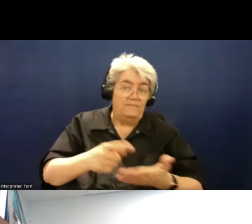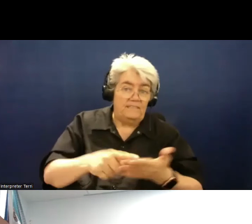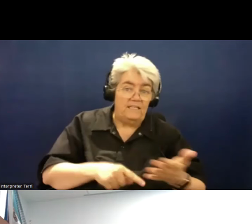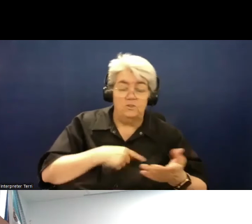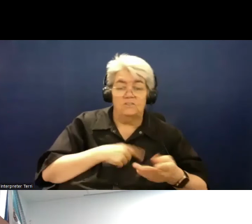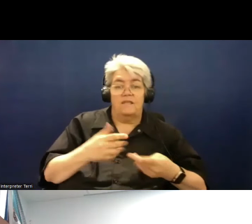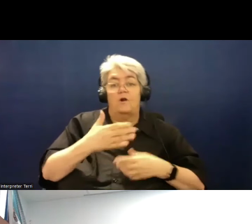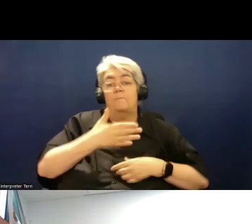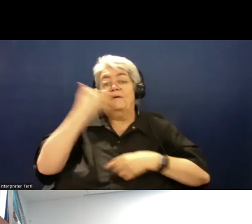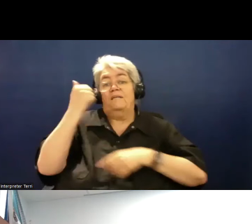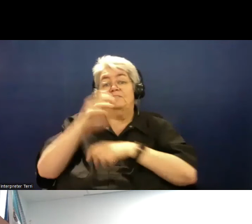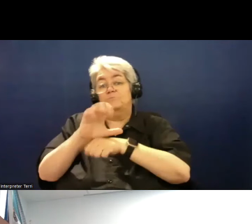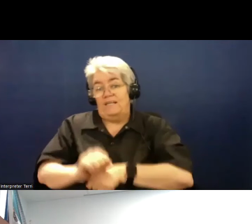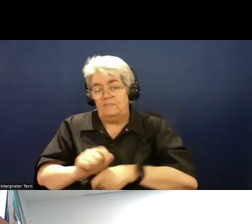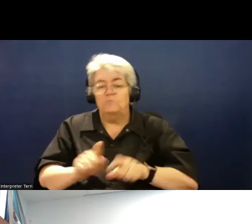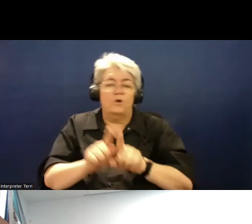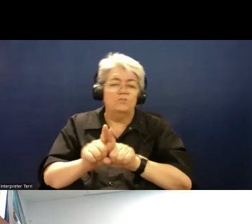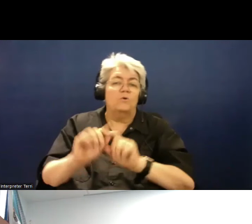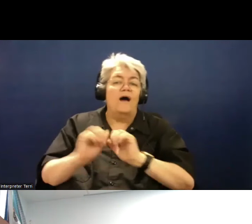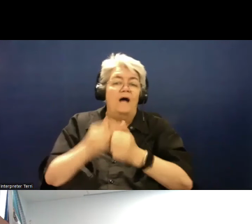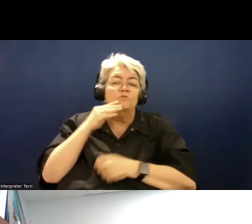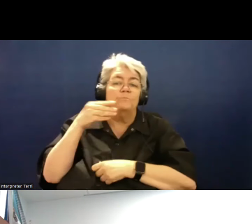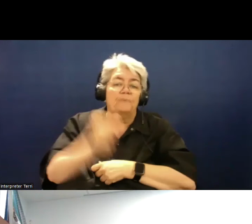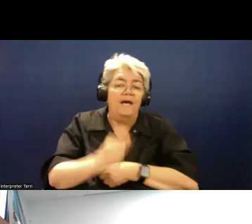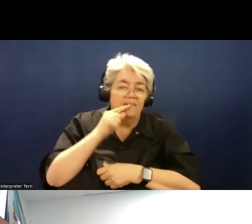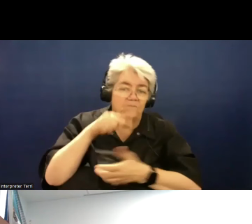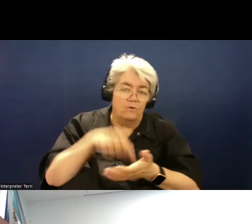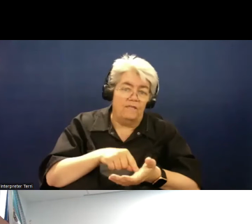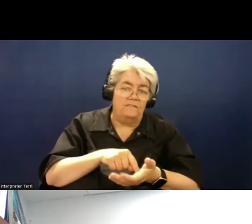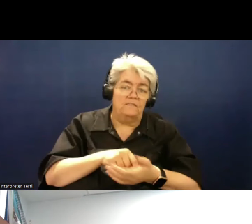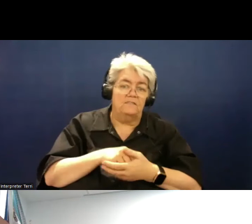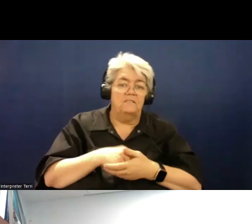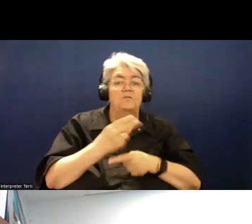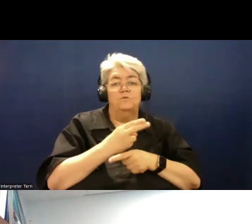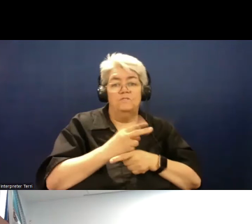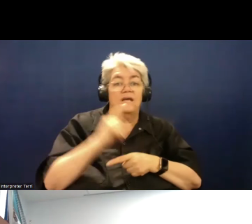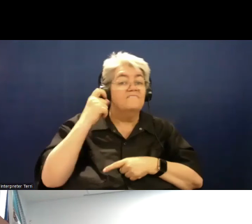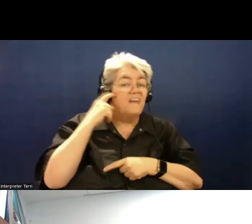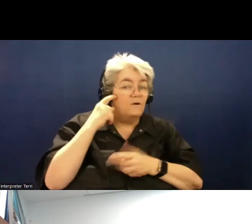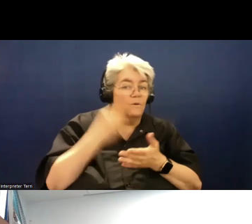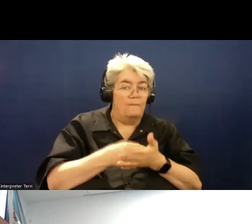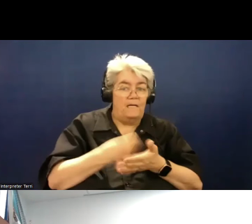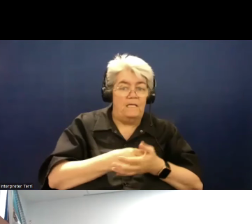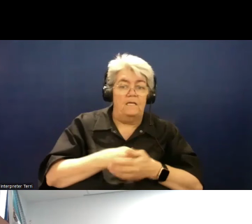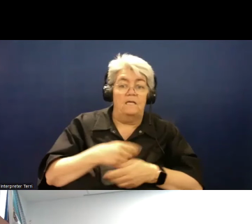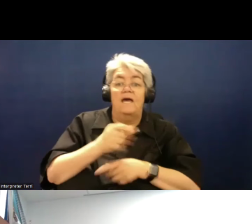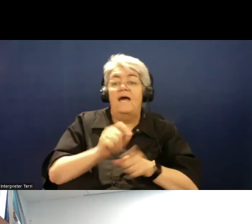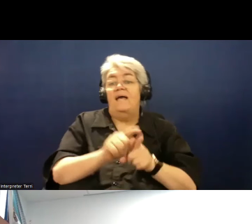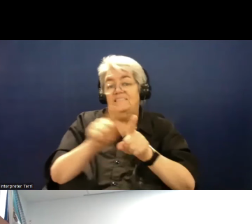PRACTICES BUT FUND IT USING FEDERAL DOLLARS IN ADDITION FOR THE